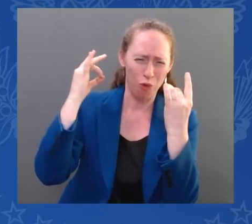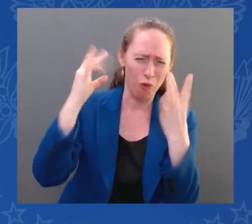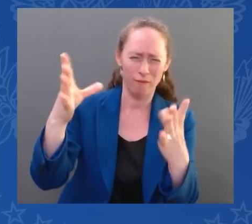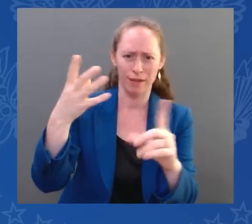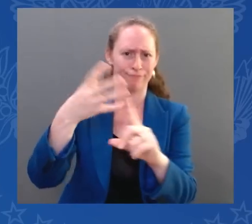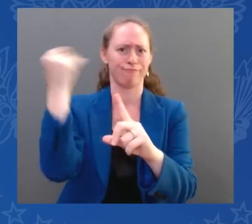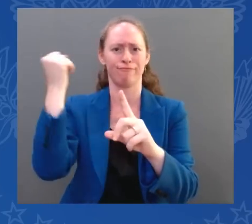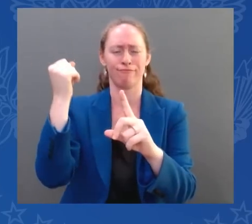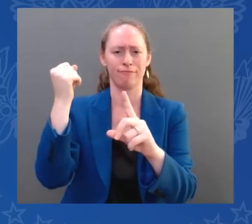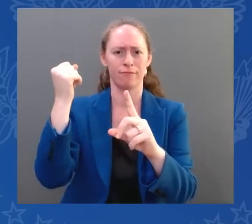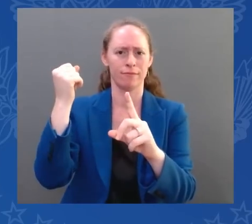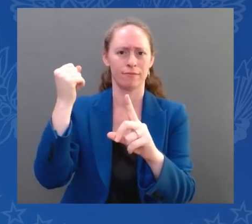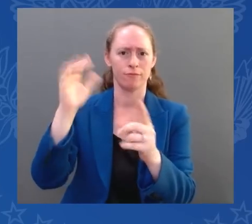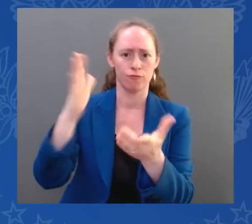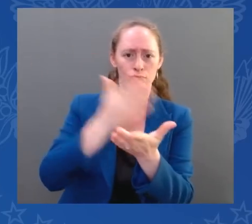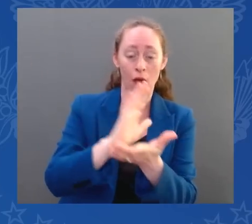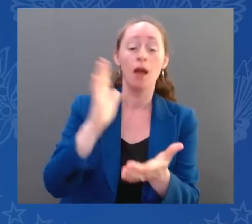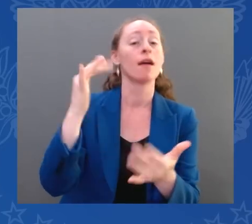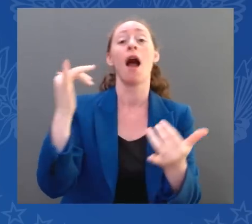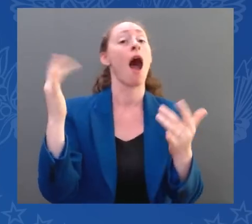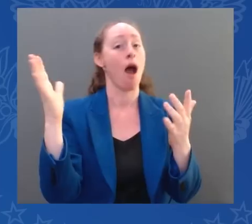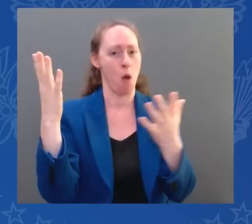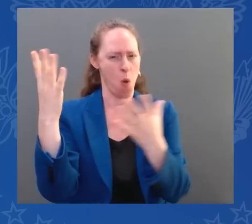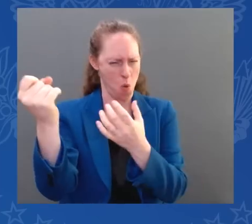Today, the Labor Department reported that we added